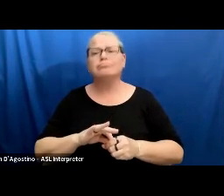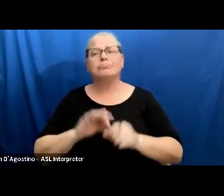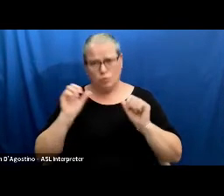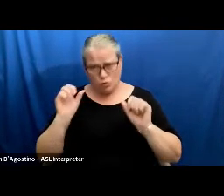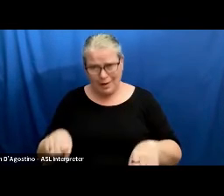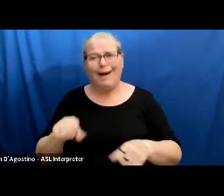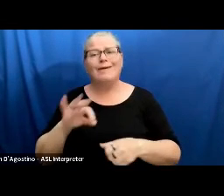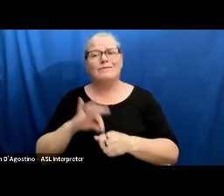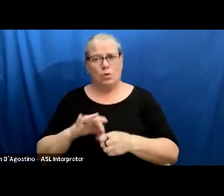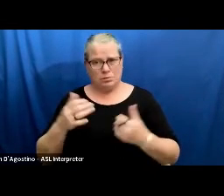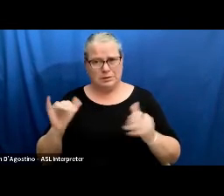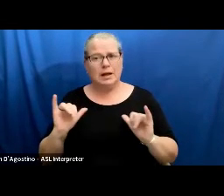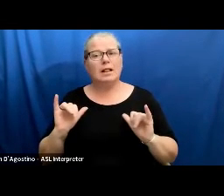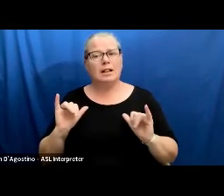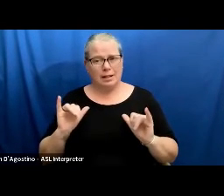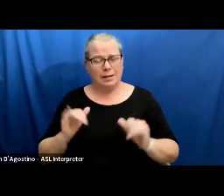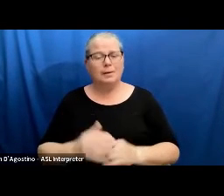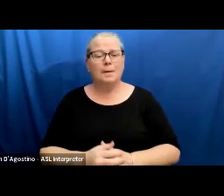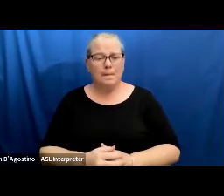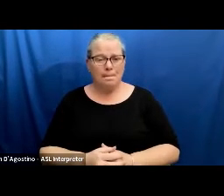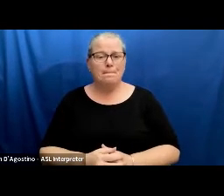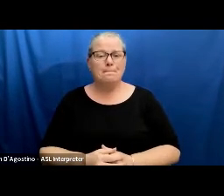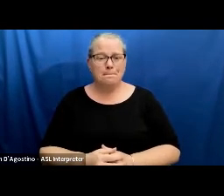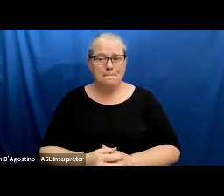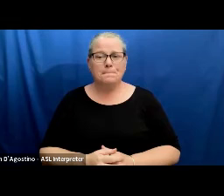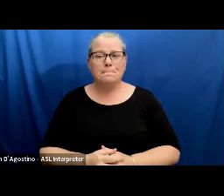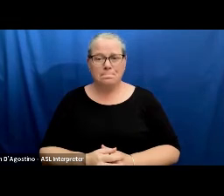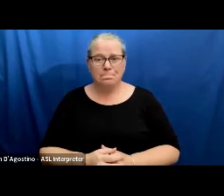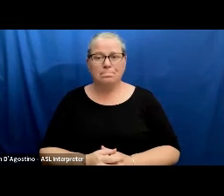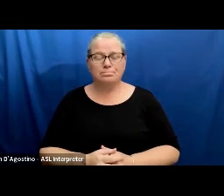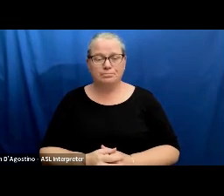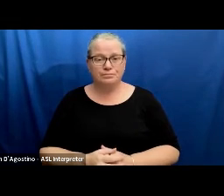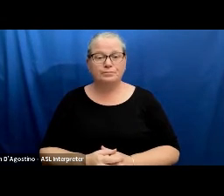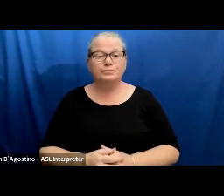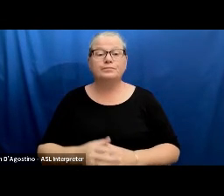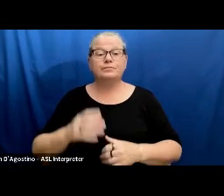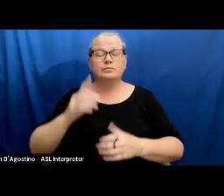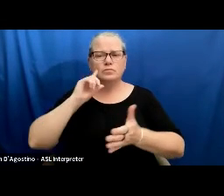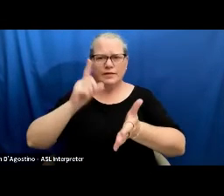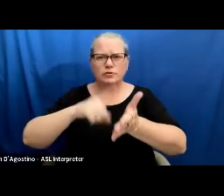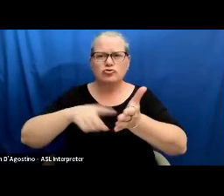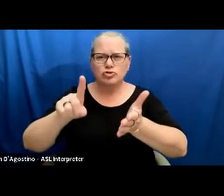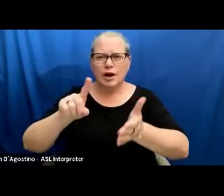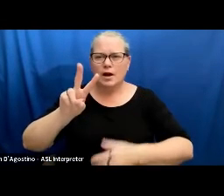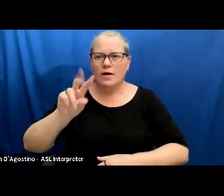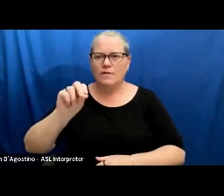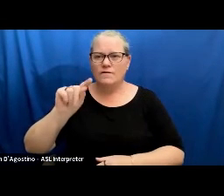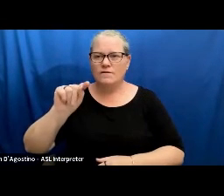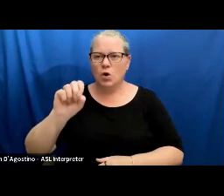um there's a lot of great information at voteriders.org if you're looking for